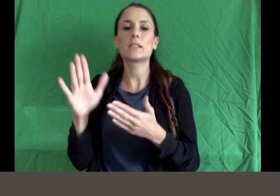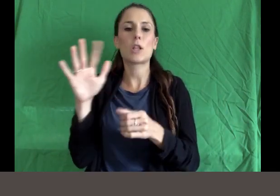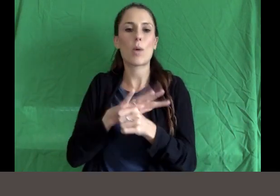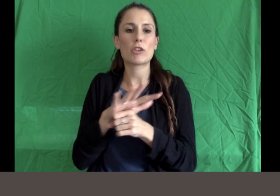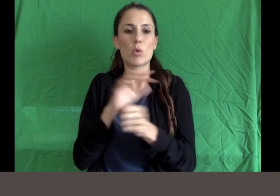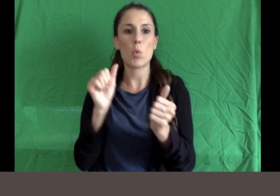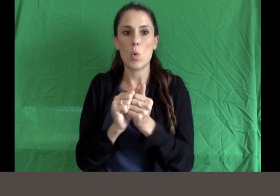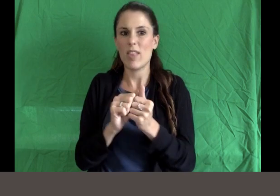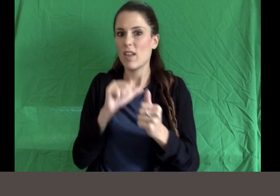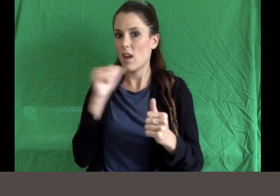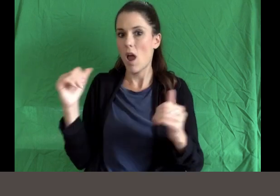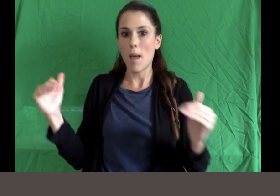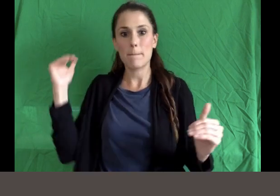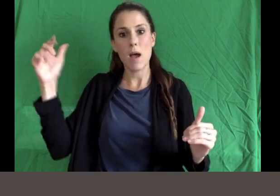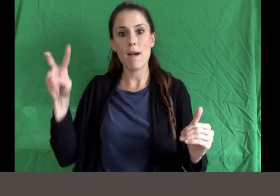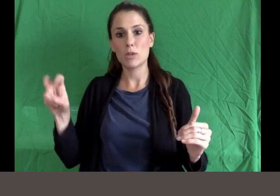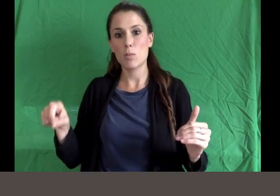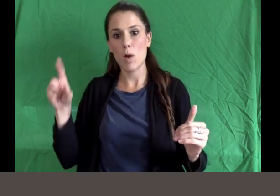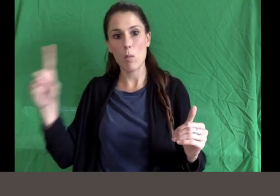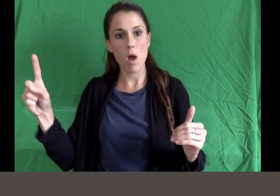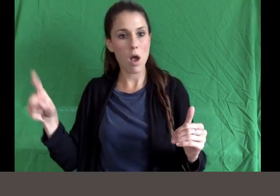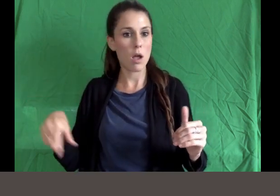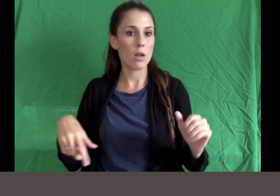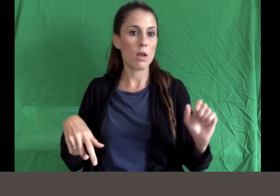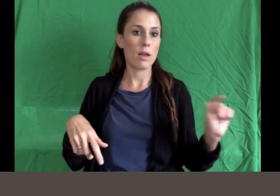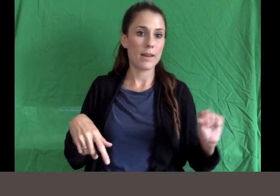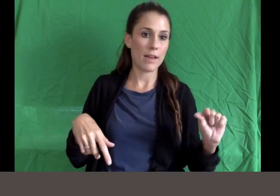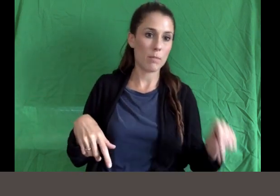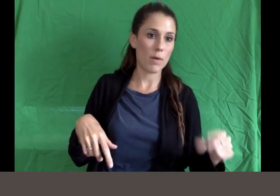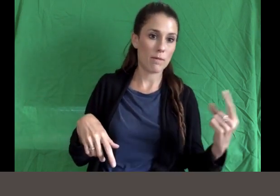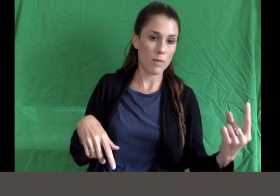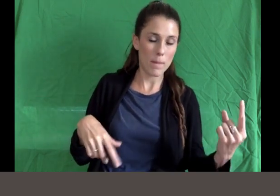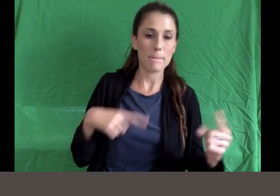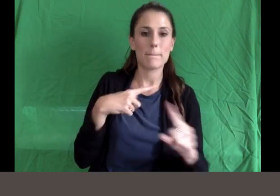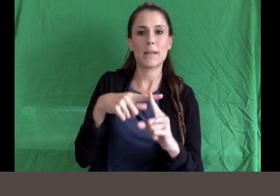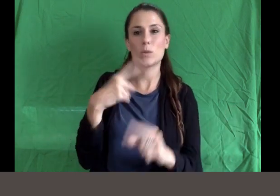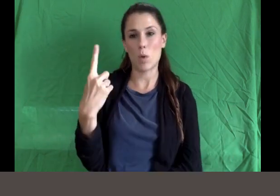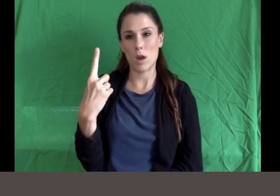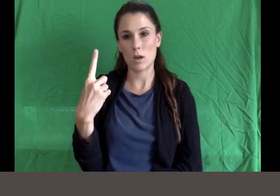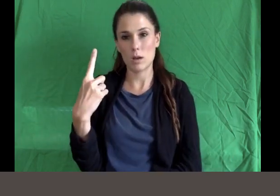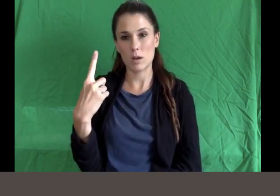it's not exactly exactly the same because we have a less number of ticks because i only told